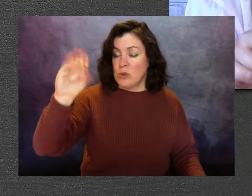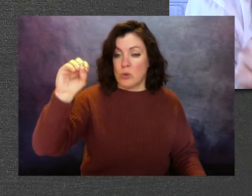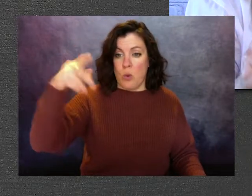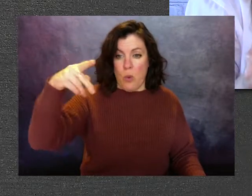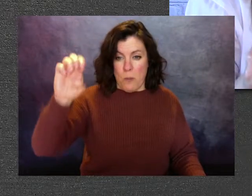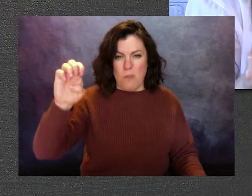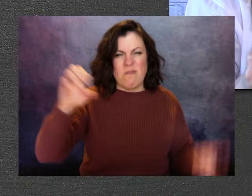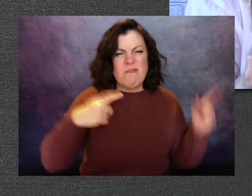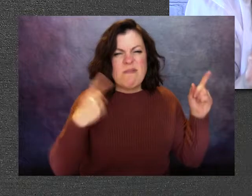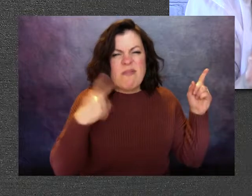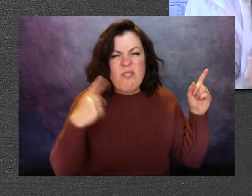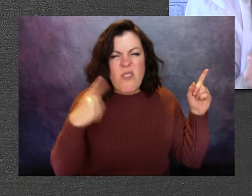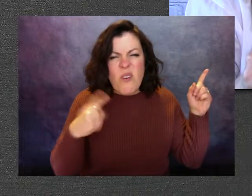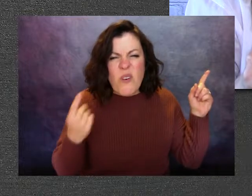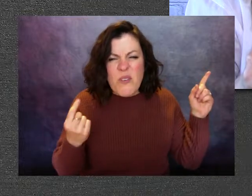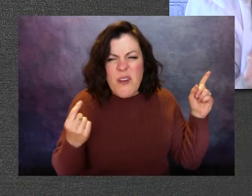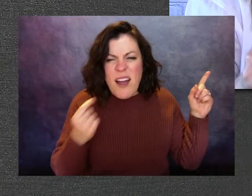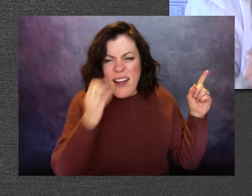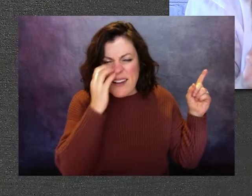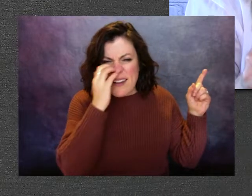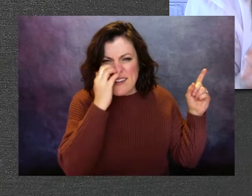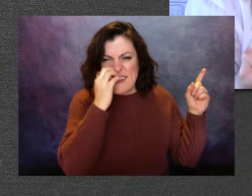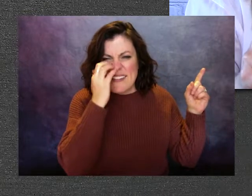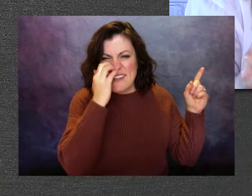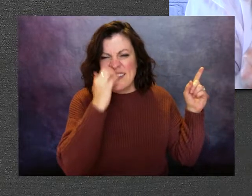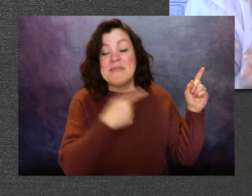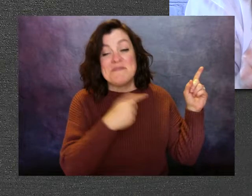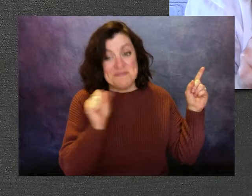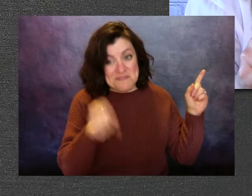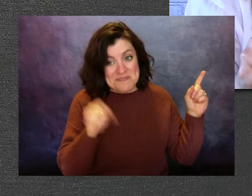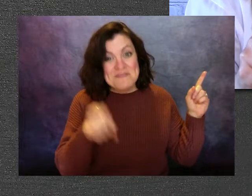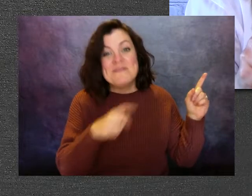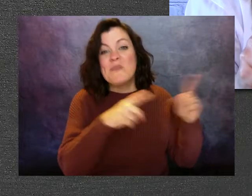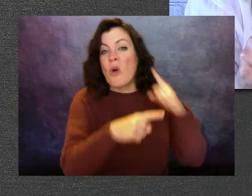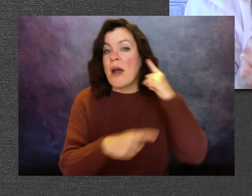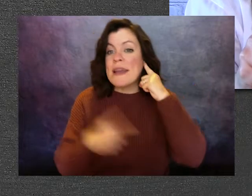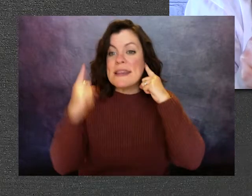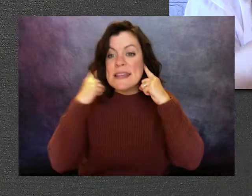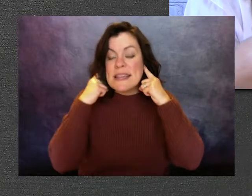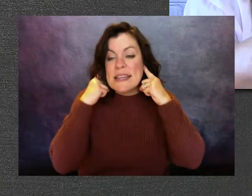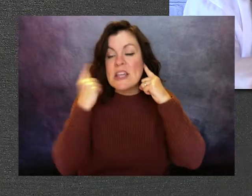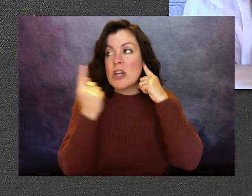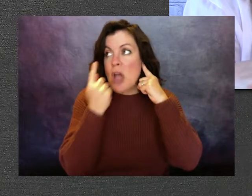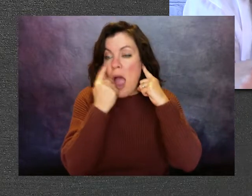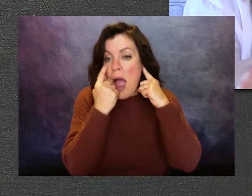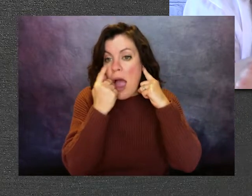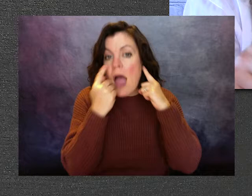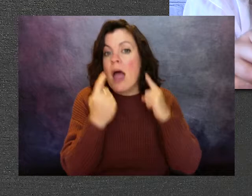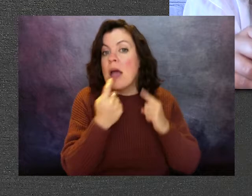Do you know what they use them for? Yeah, to check ears and eyes. And sometimes in the mouth.